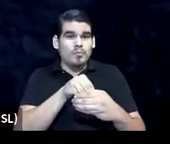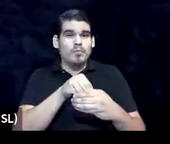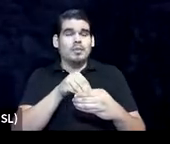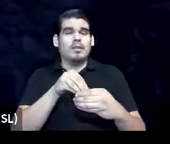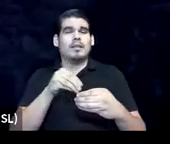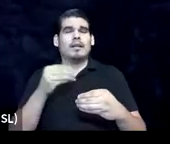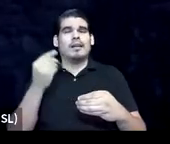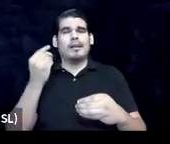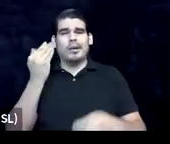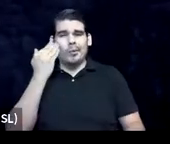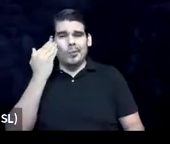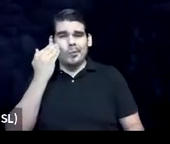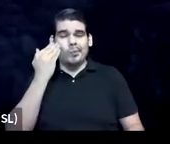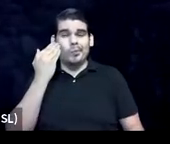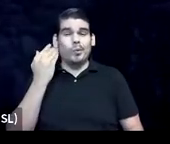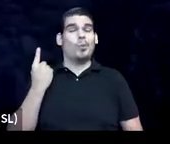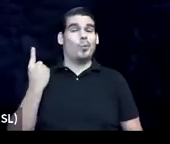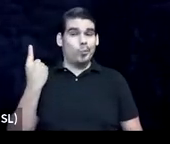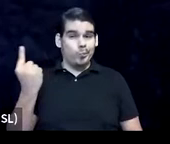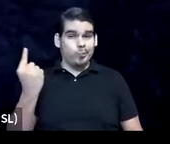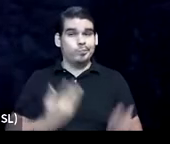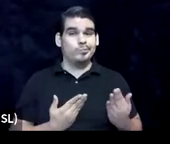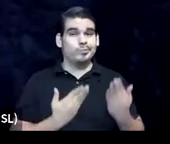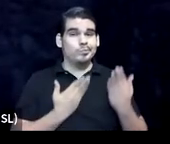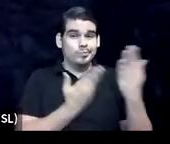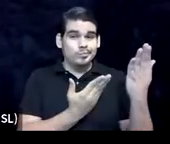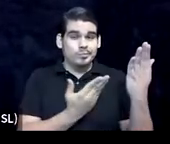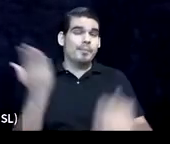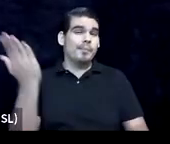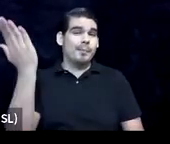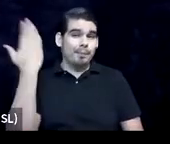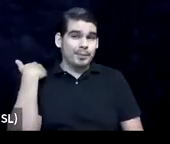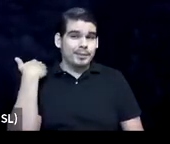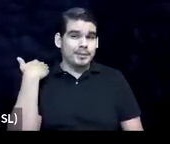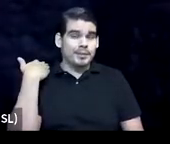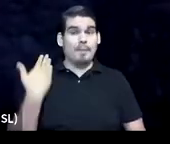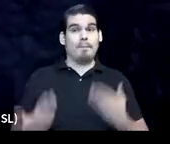anyways, um, this was a past resolution on housing security from our database. And so,